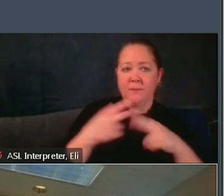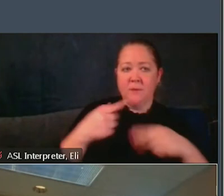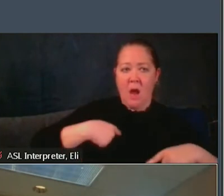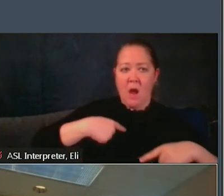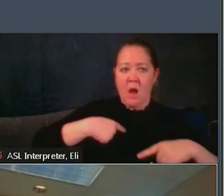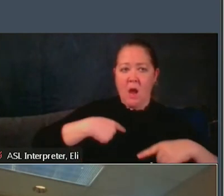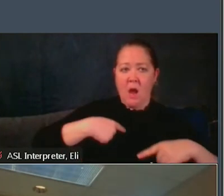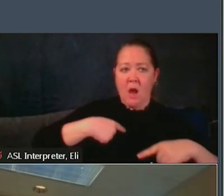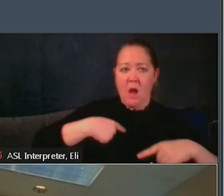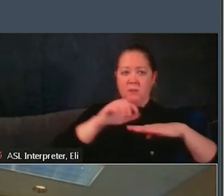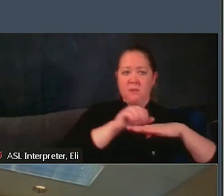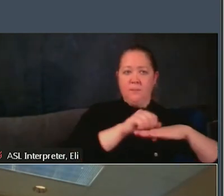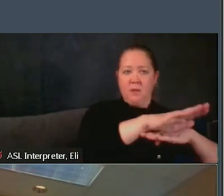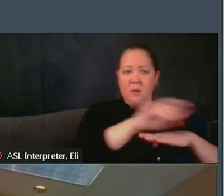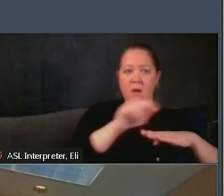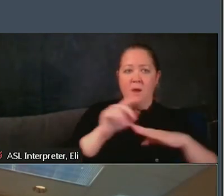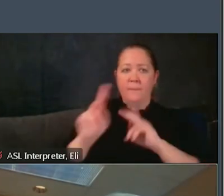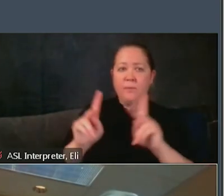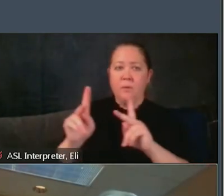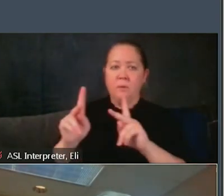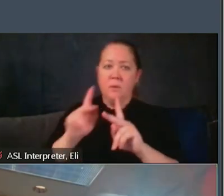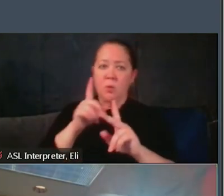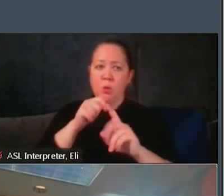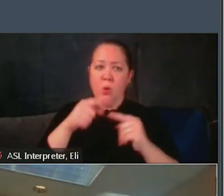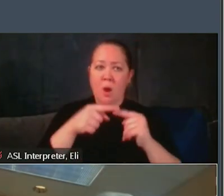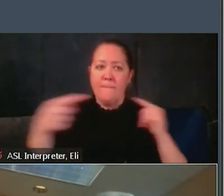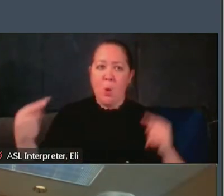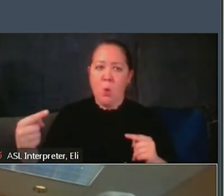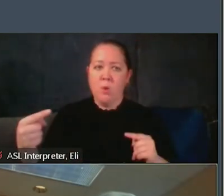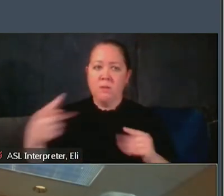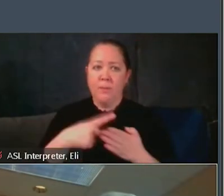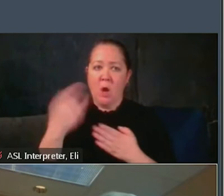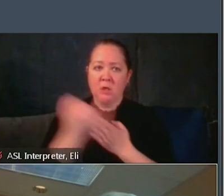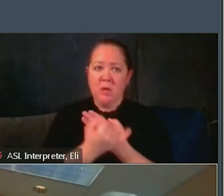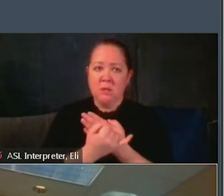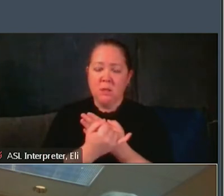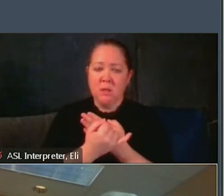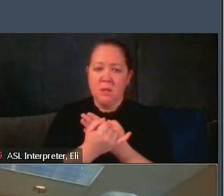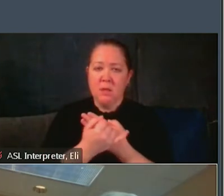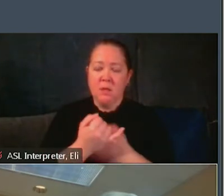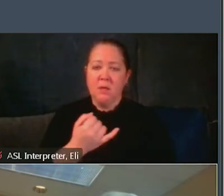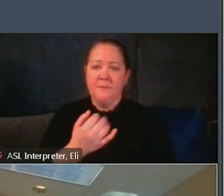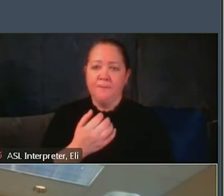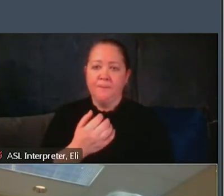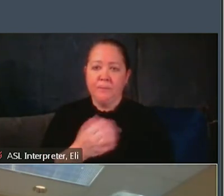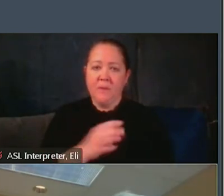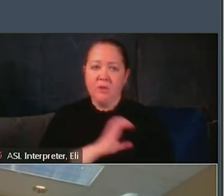citizens who opposed the project. And the chair indicated that you wanted to address that